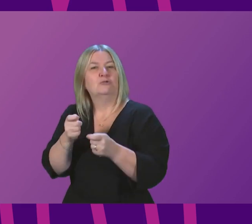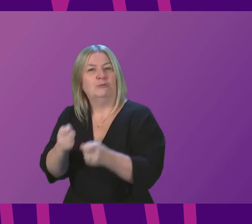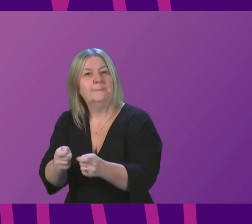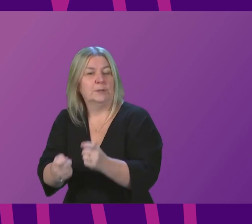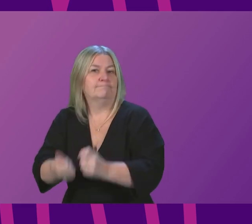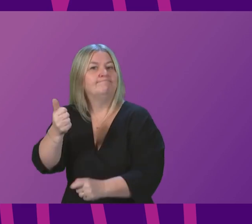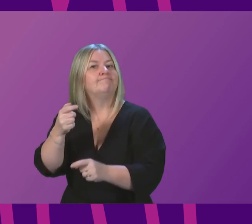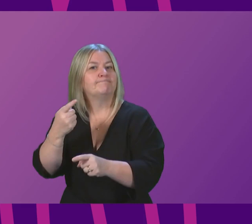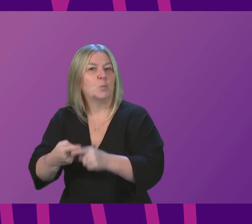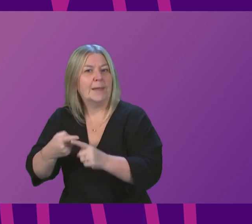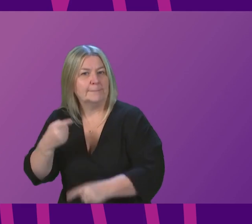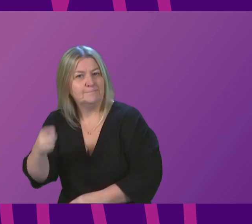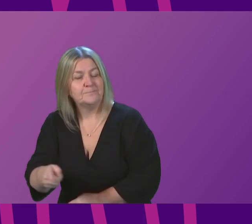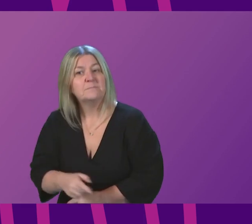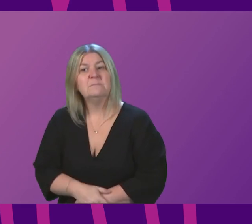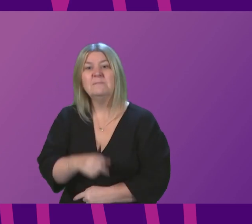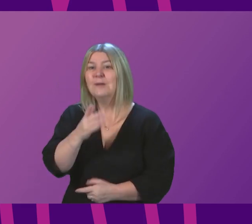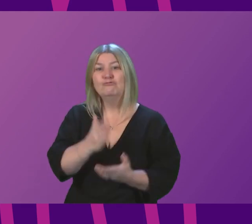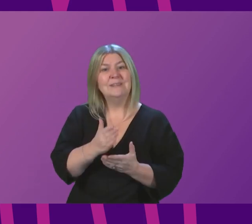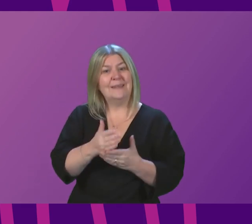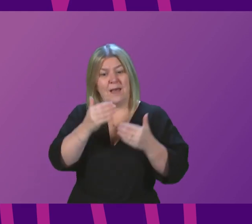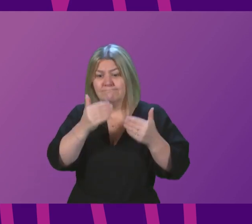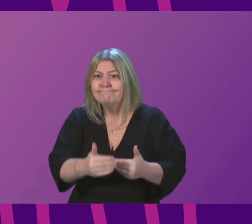Staging is really important in anybody’s cancer journey, to make sure that they are